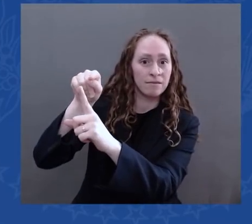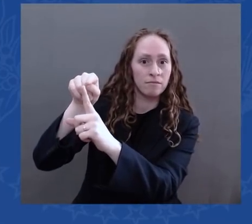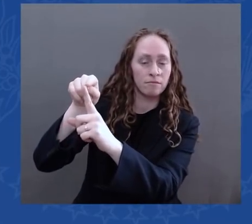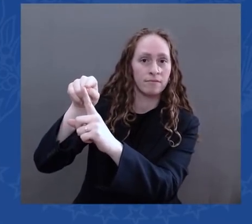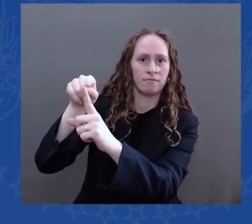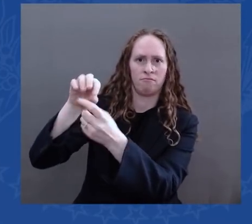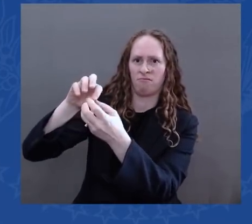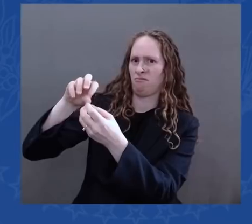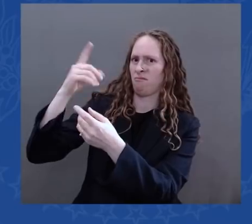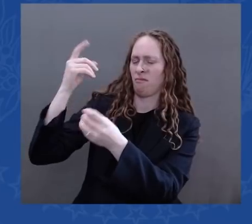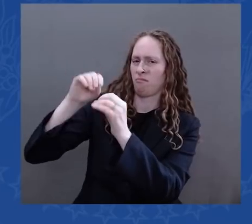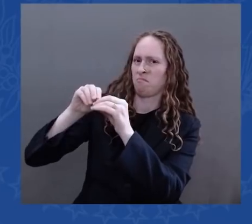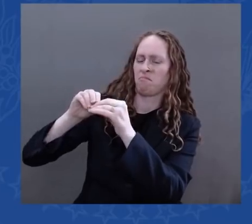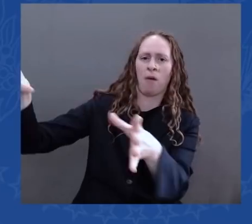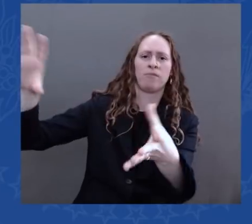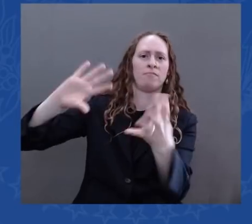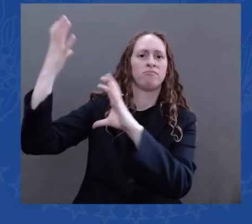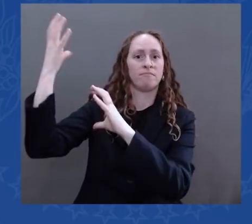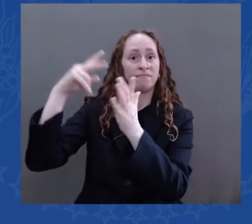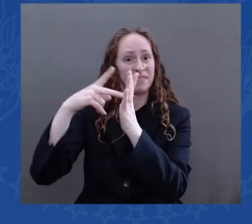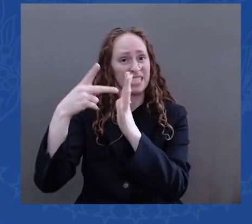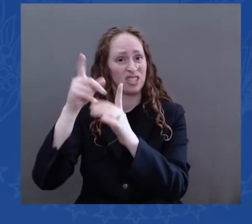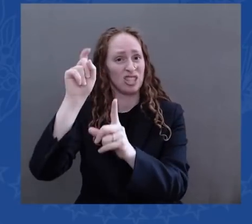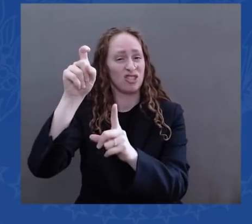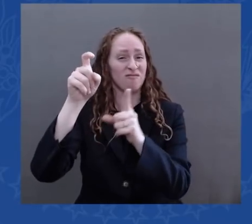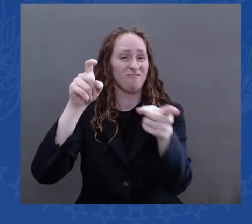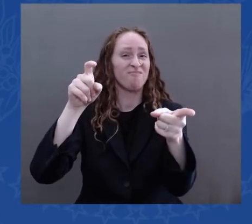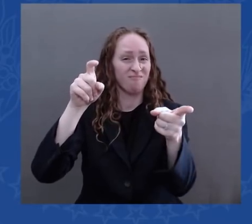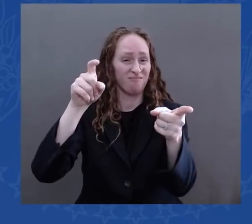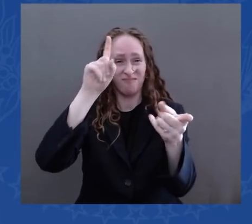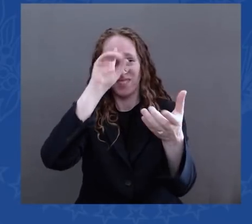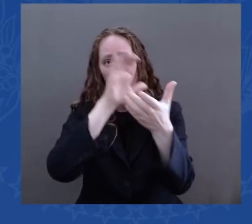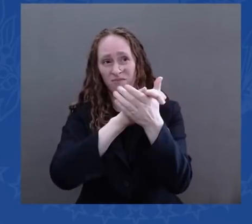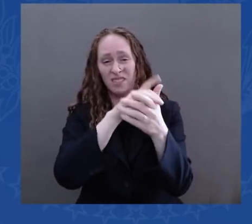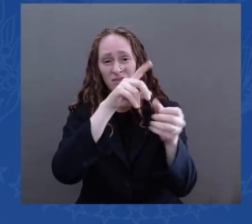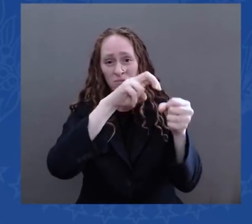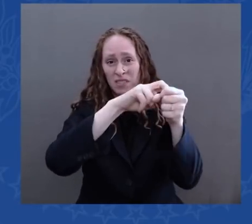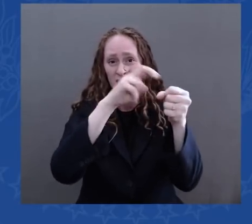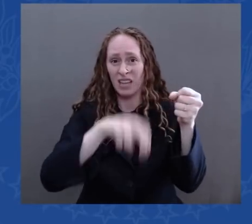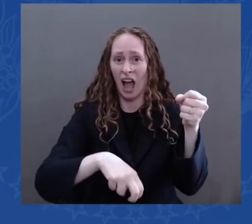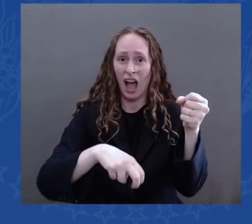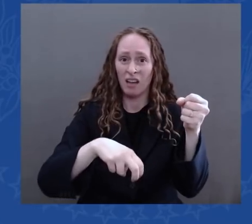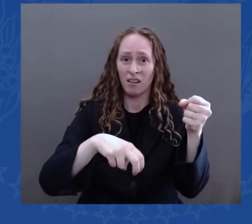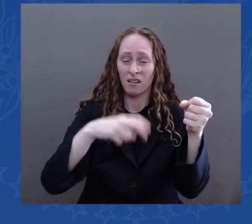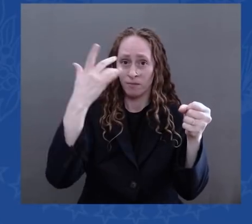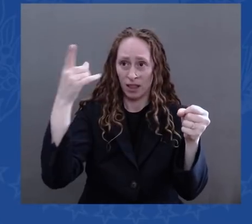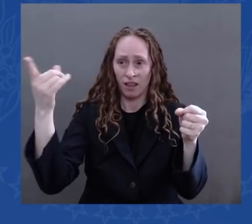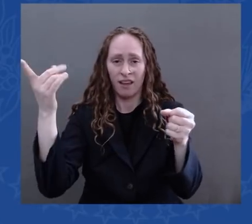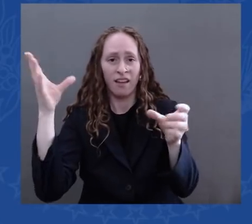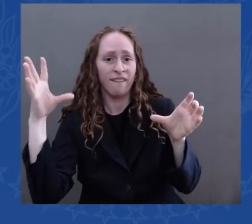The Press: And on -- okay, go ahead. The President: No, go ahead. Ask your second question. The Press: No, two entities. Go ahead. Sorry. The President: